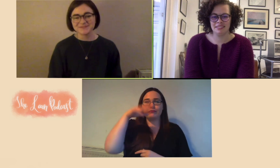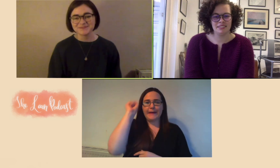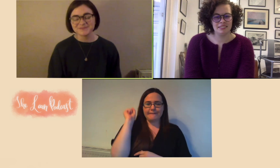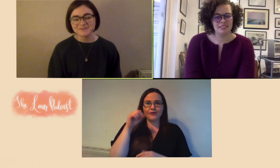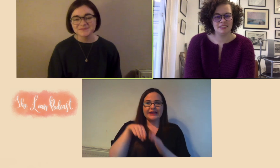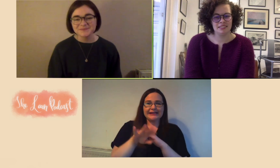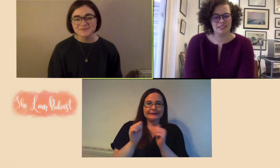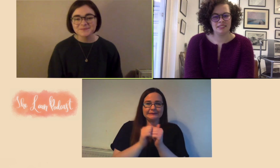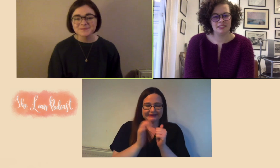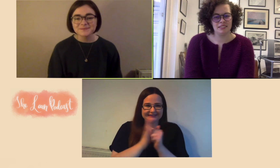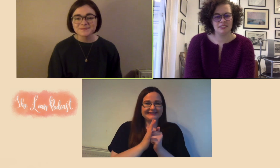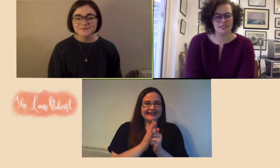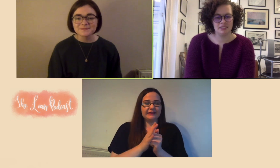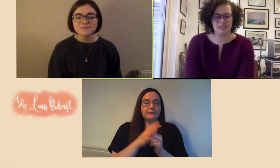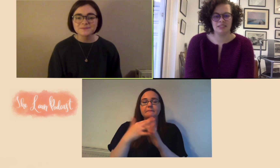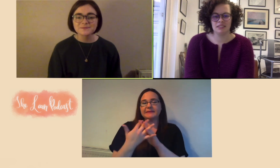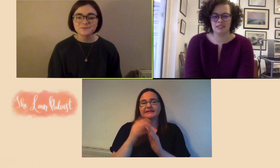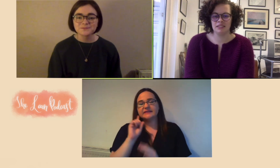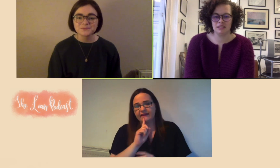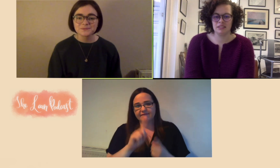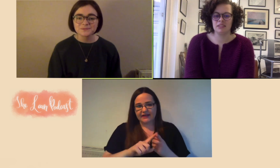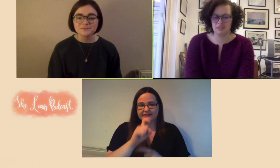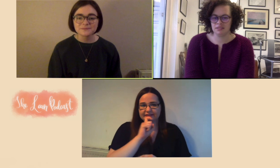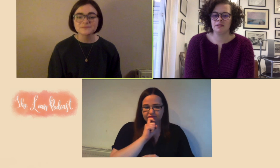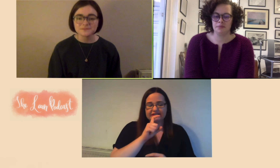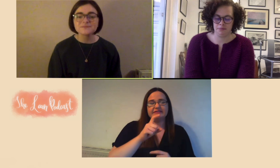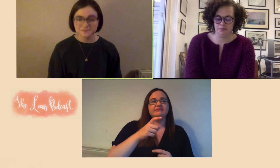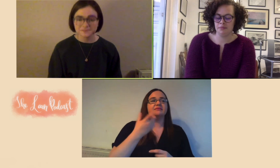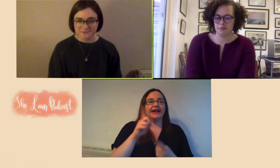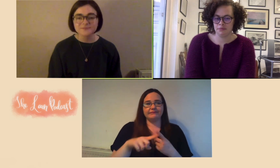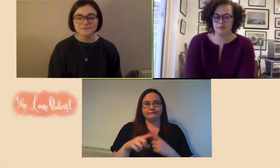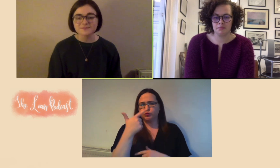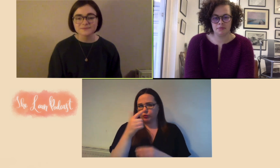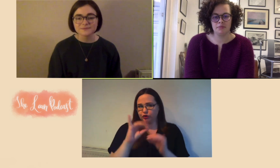I was in one meeting and I think it was at the start